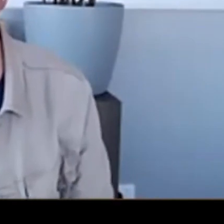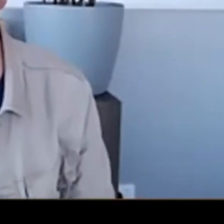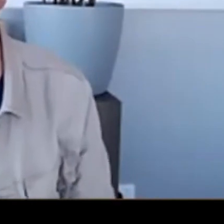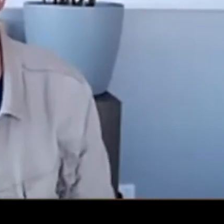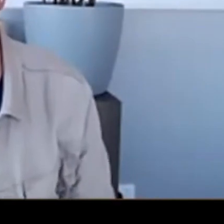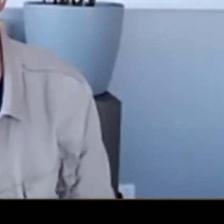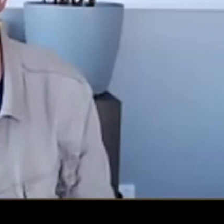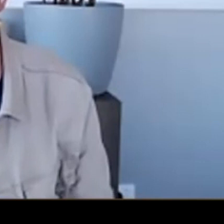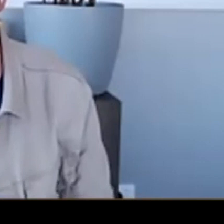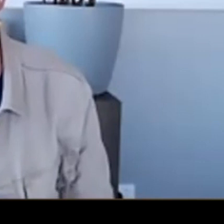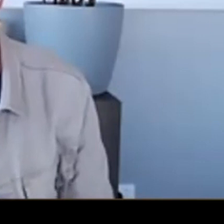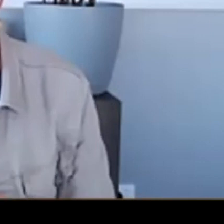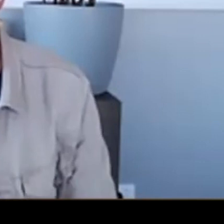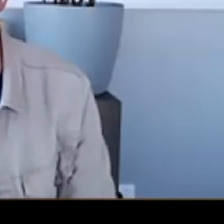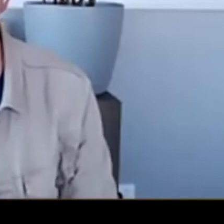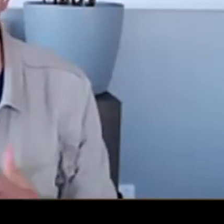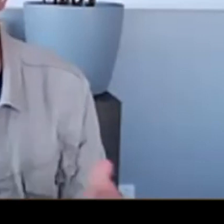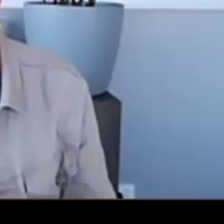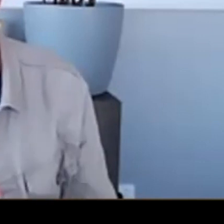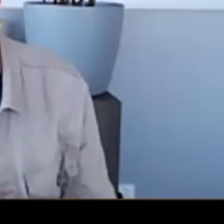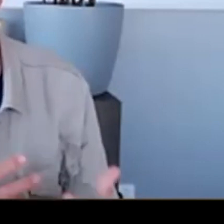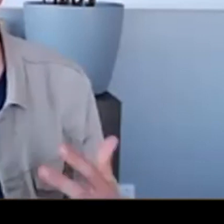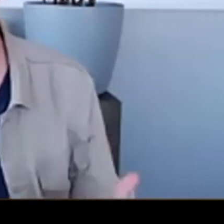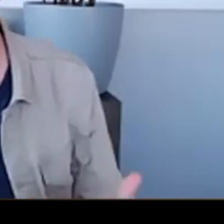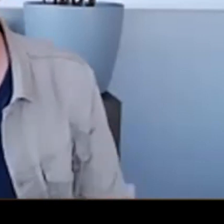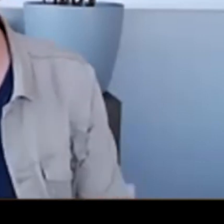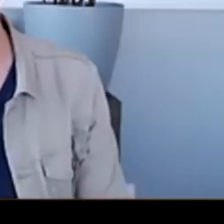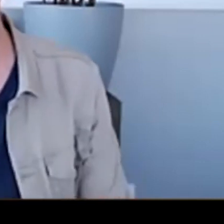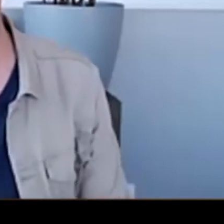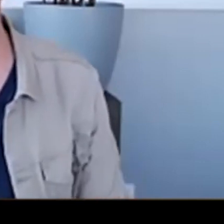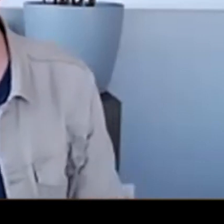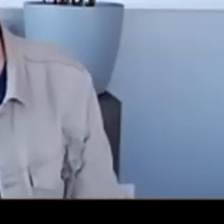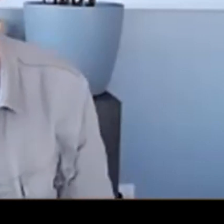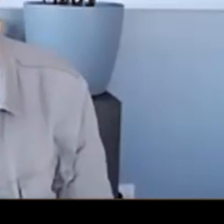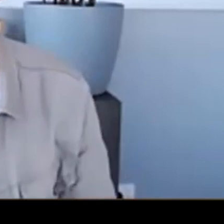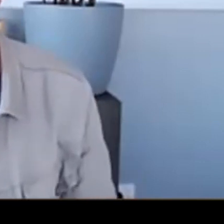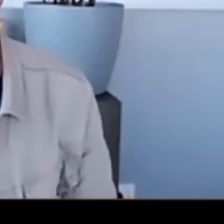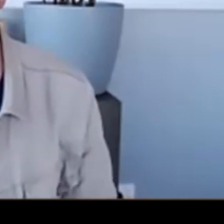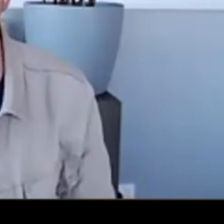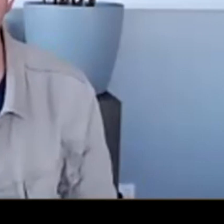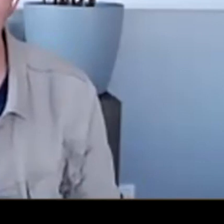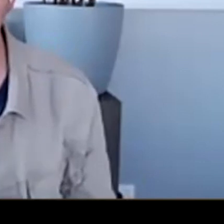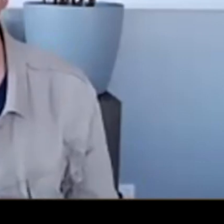the shoulders of of those people with disability who have fought for inclusion and advocated